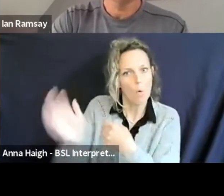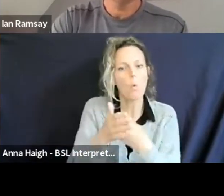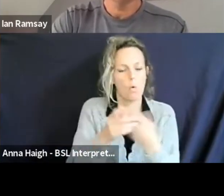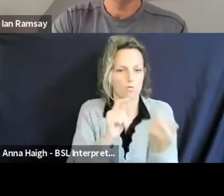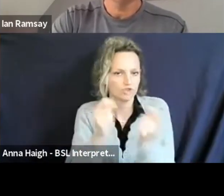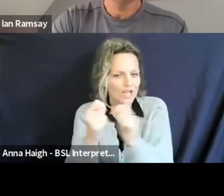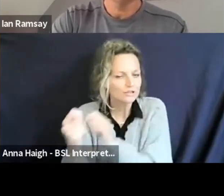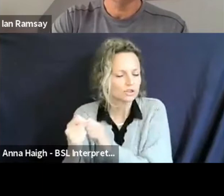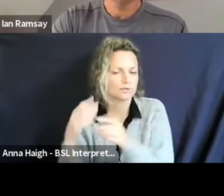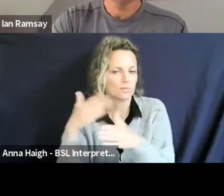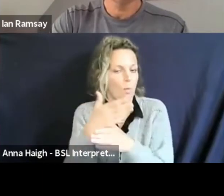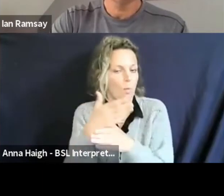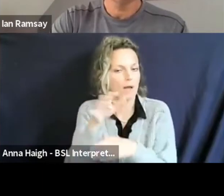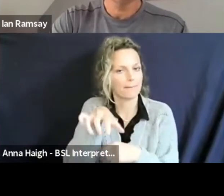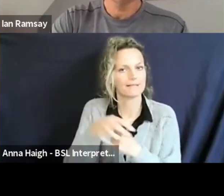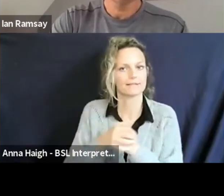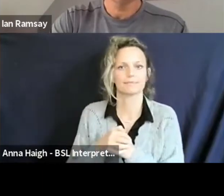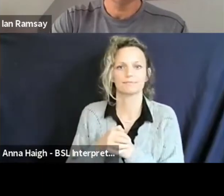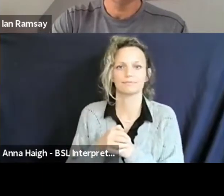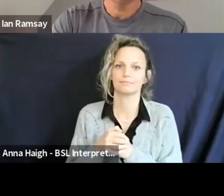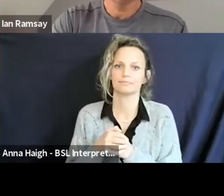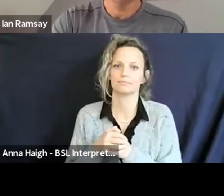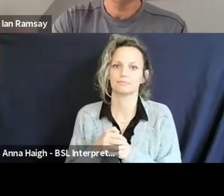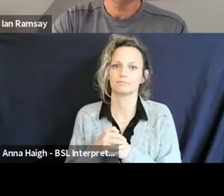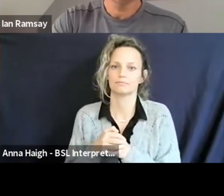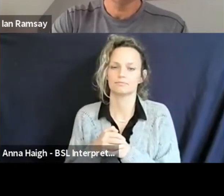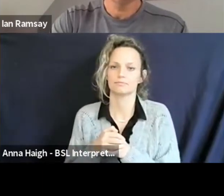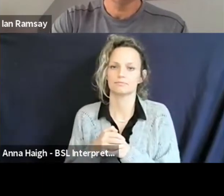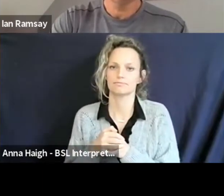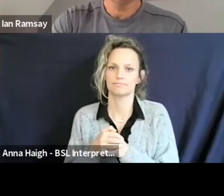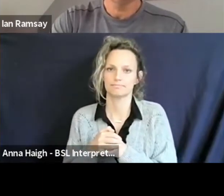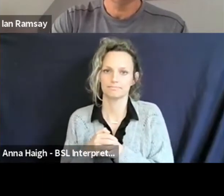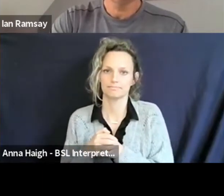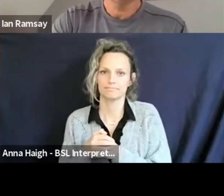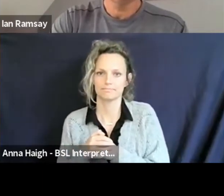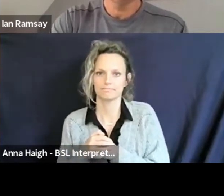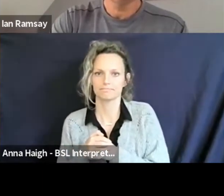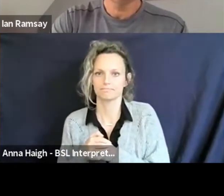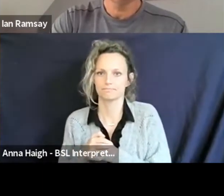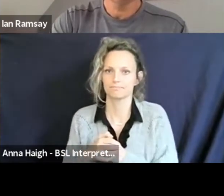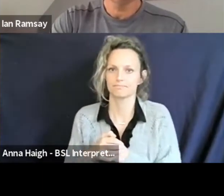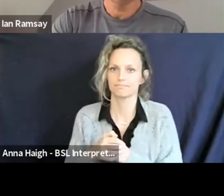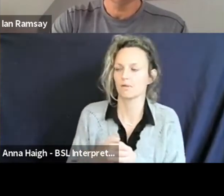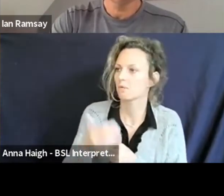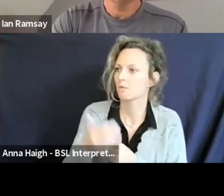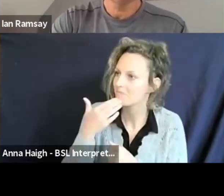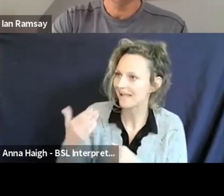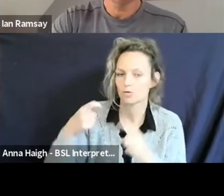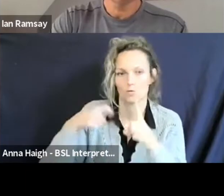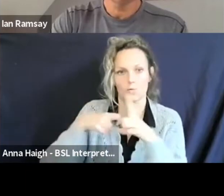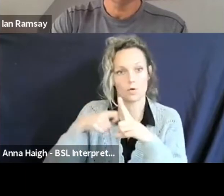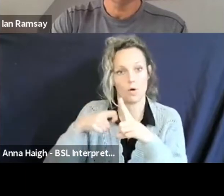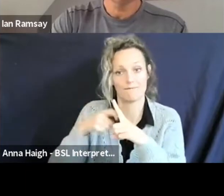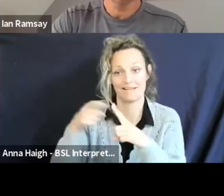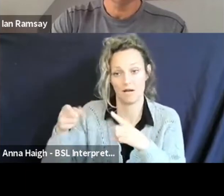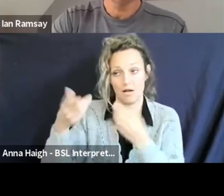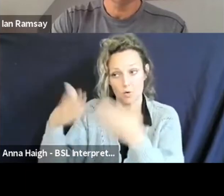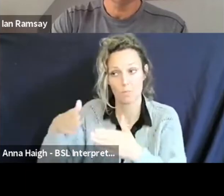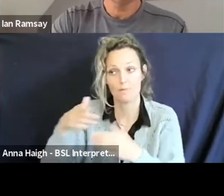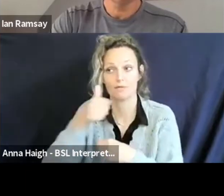There are many aspects to being able to welcome new entrants into this organisation.